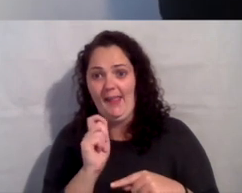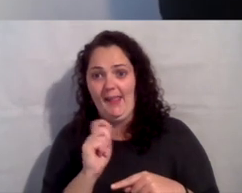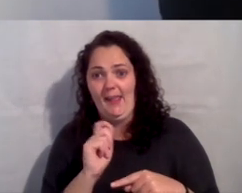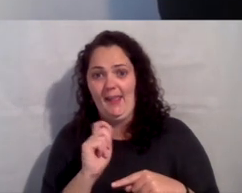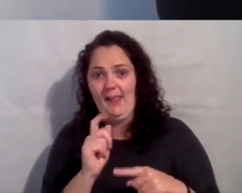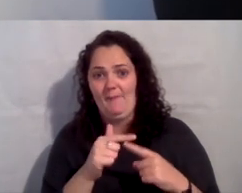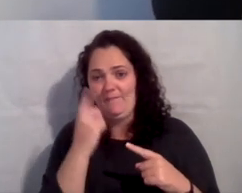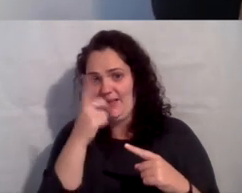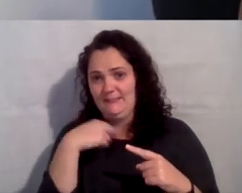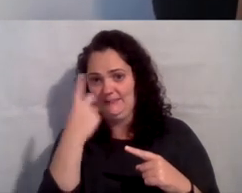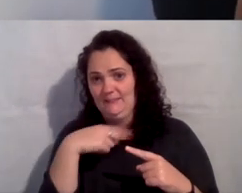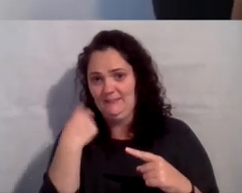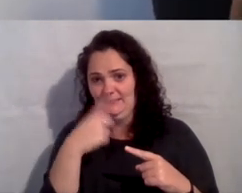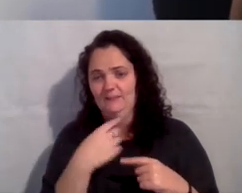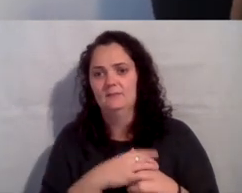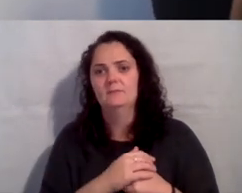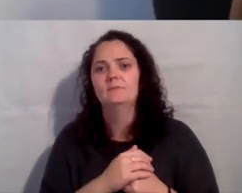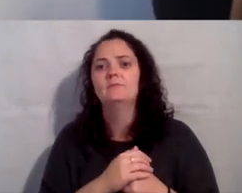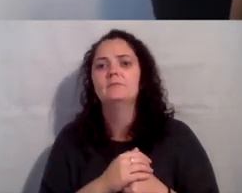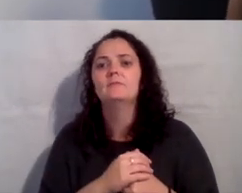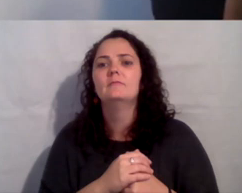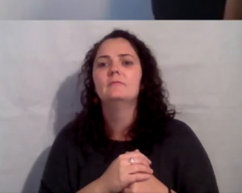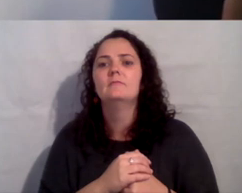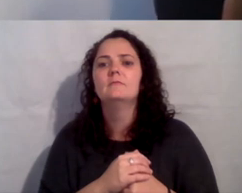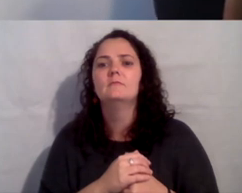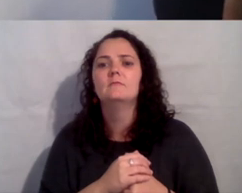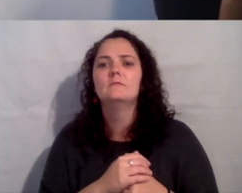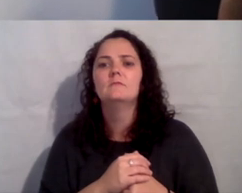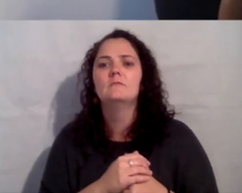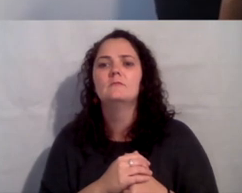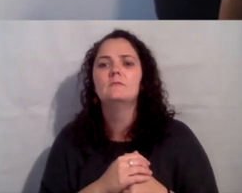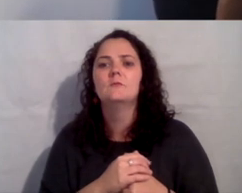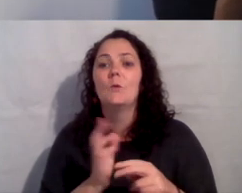working up into his head and I’m going to mass my line really quickly